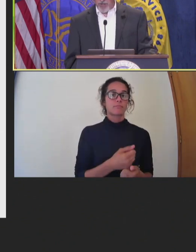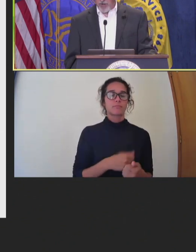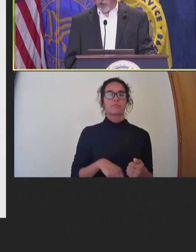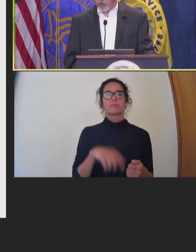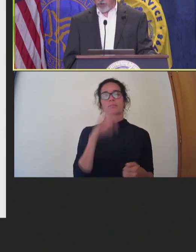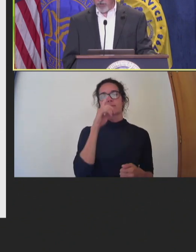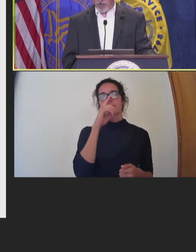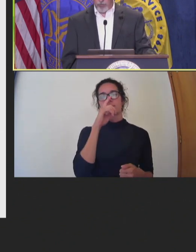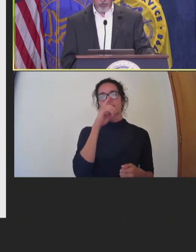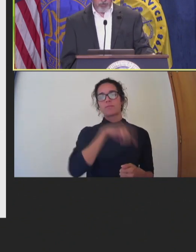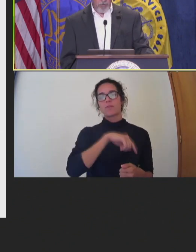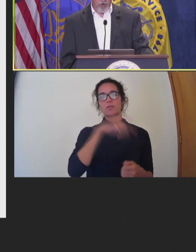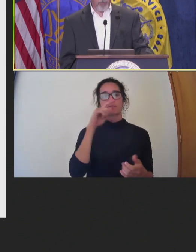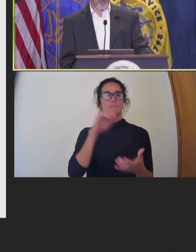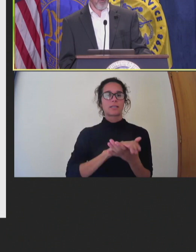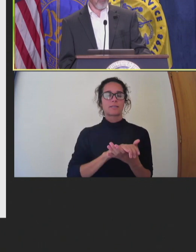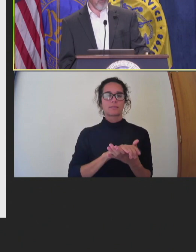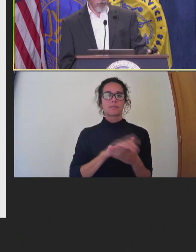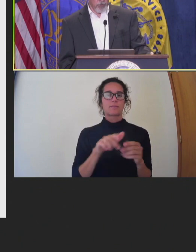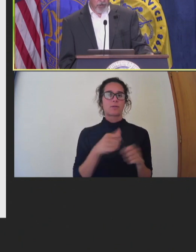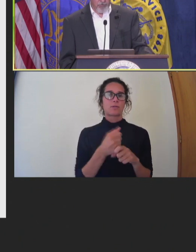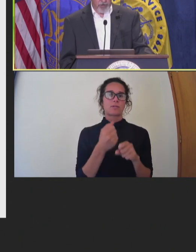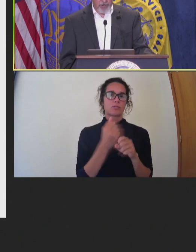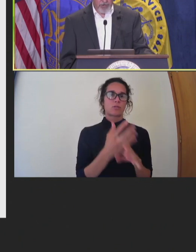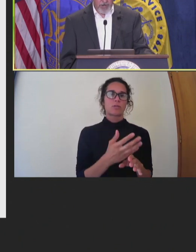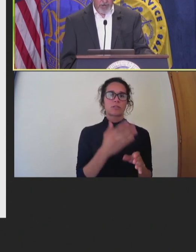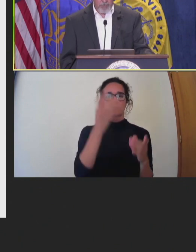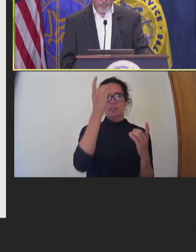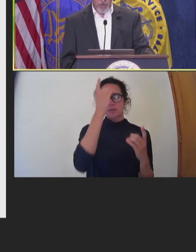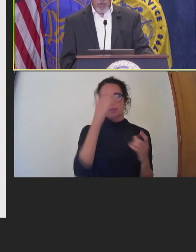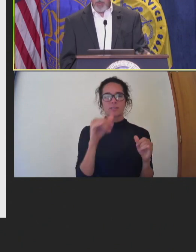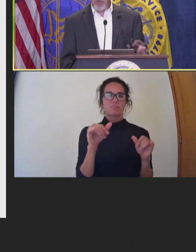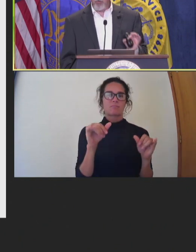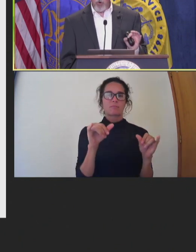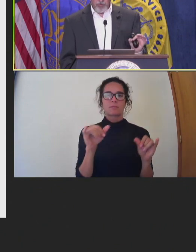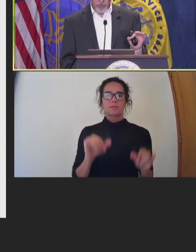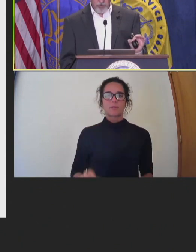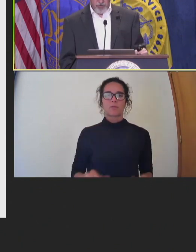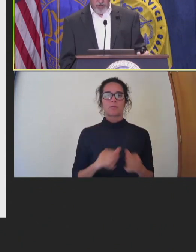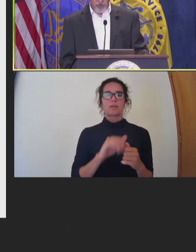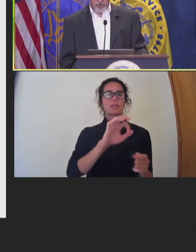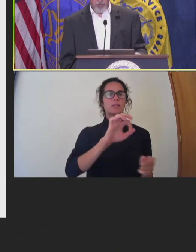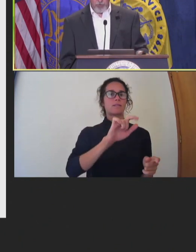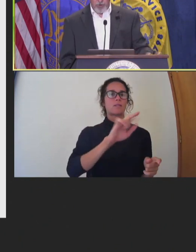causing disease were similar for both flu and COVID-19, there were some distinctions between the